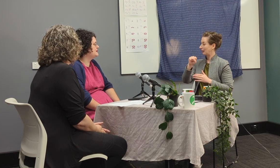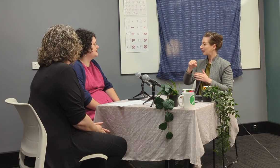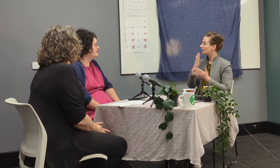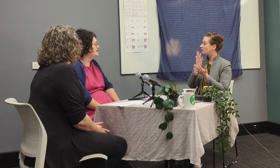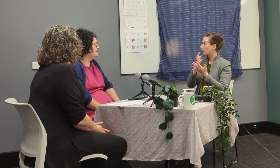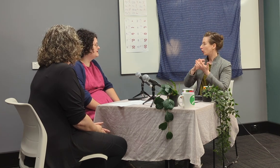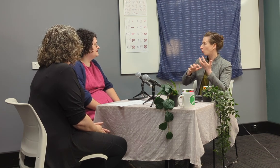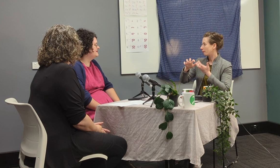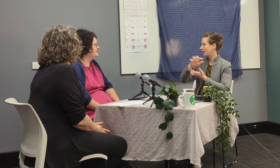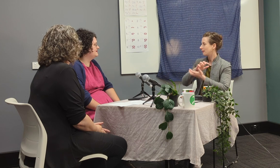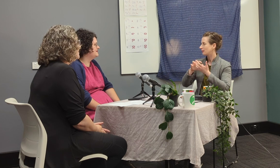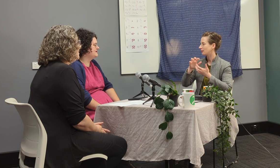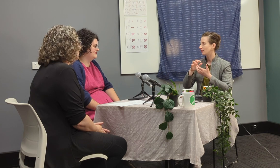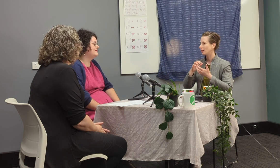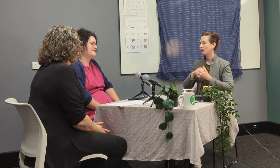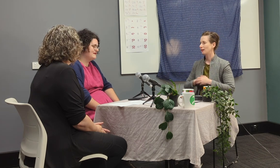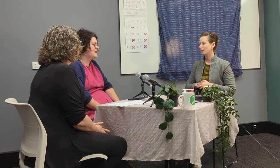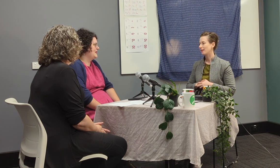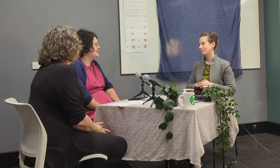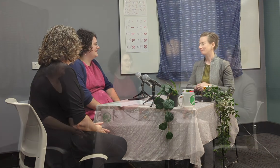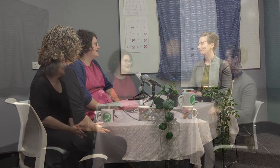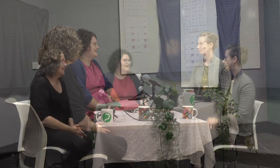It’s quite complex. G: It’s so hard.